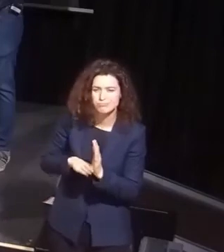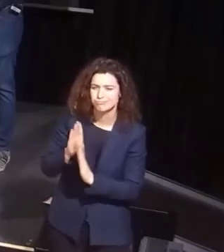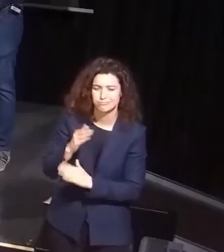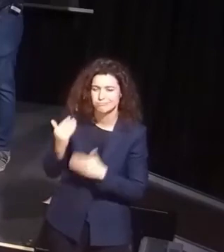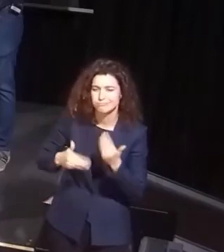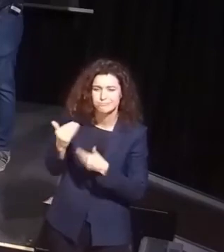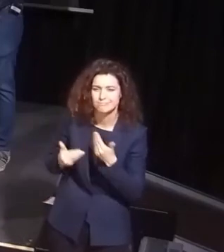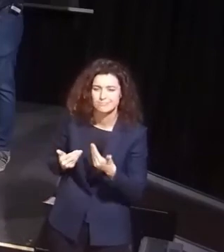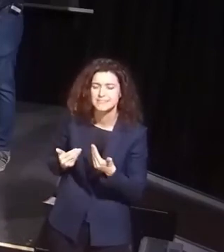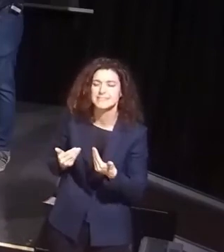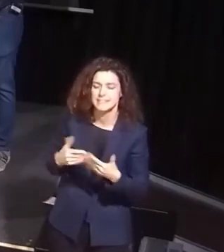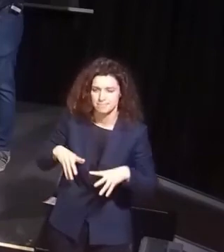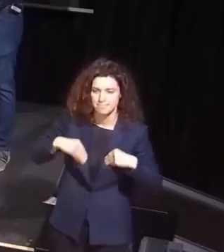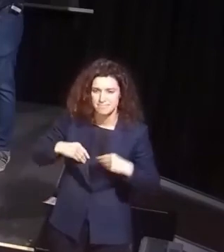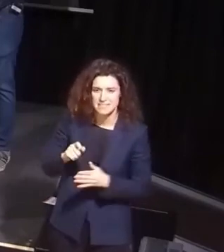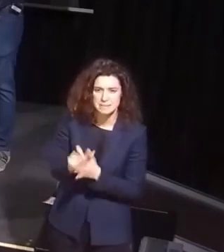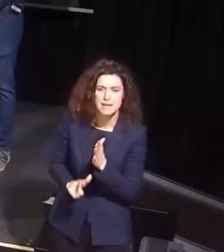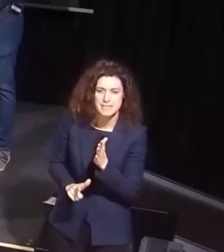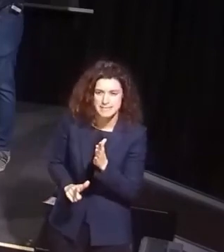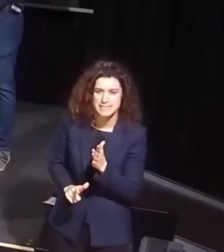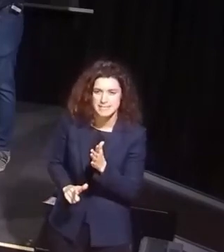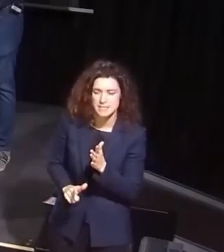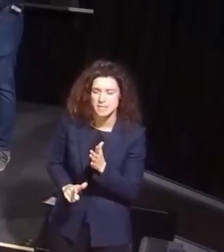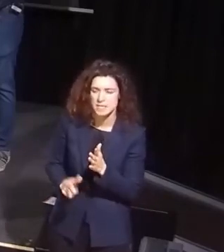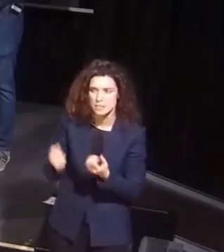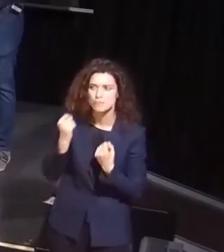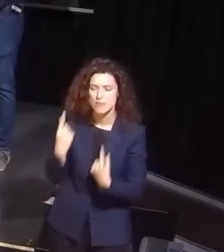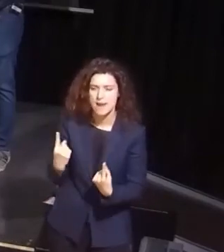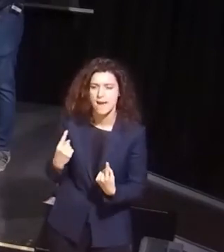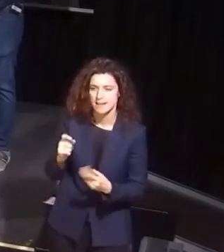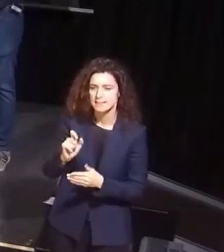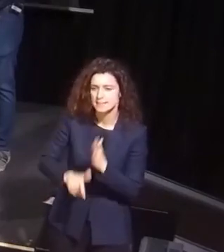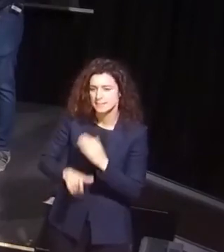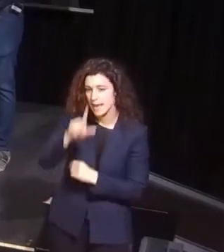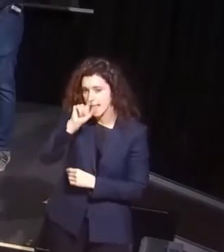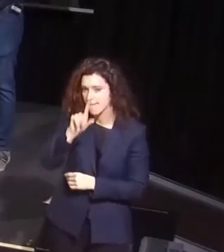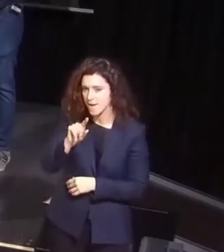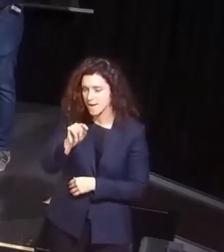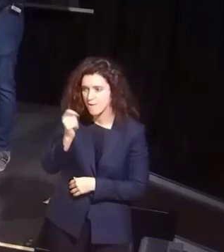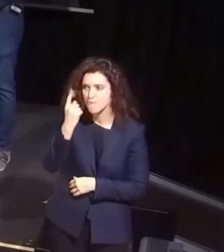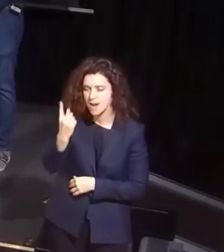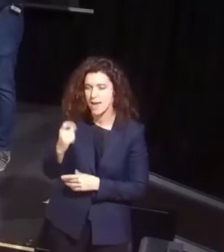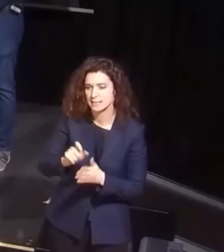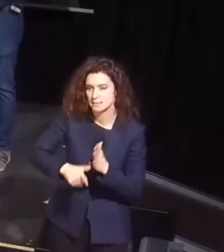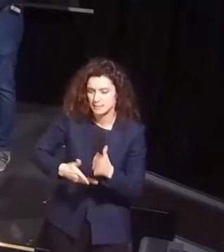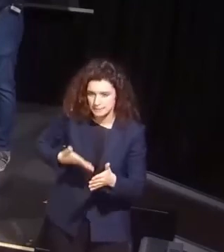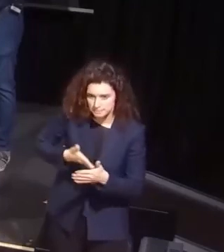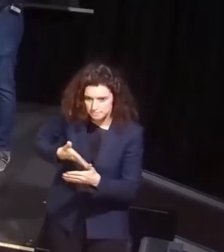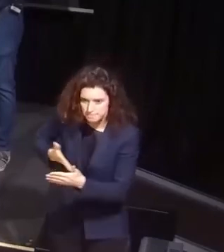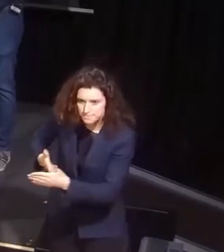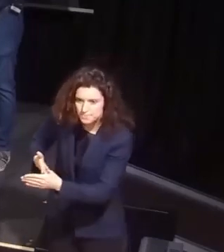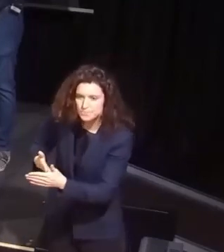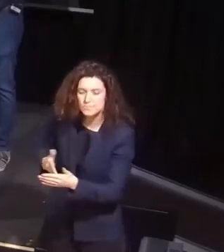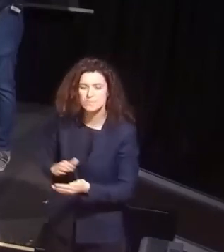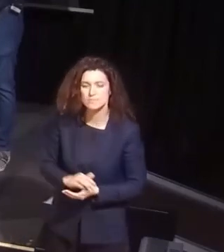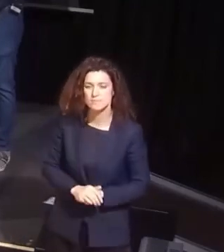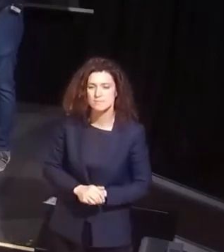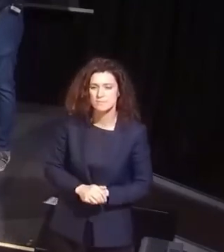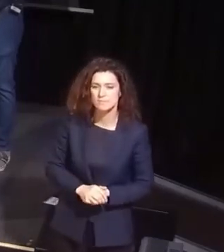I think his disability has sort of dawned on him, at the age of 11. It really was around the time that this place opened